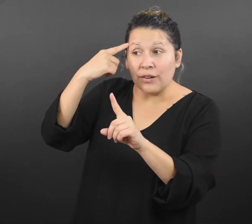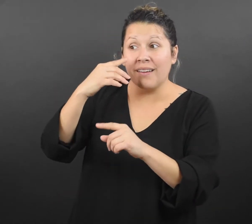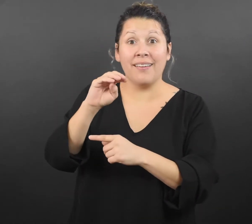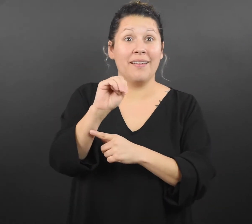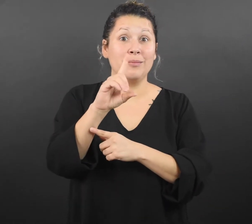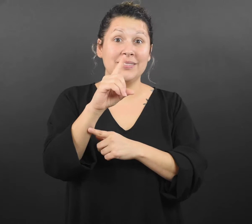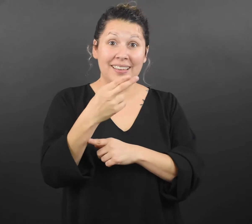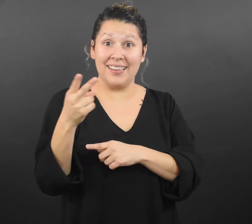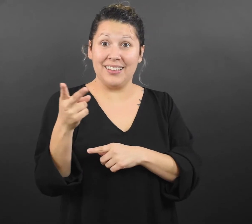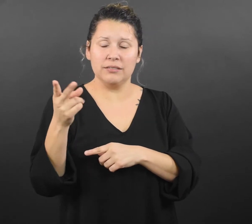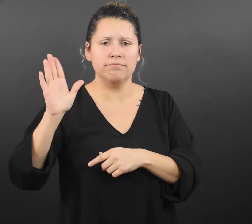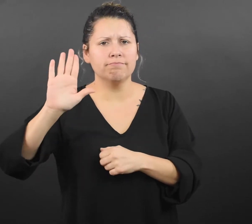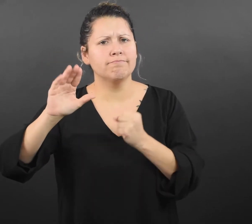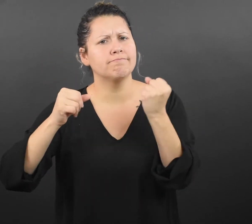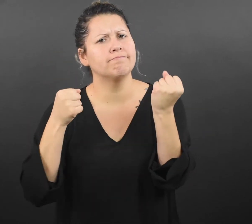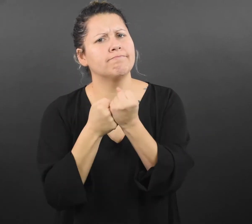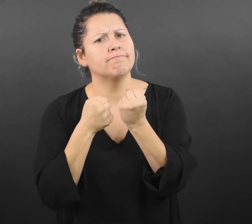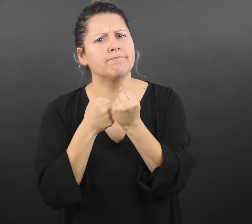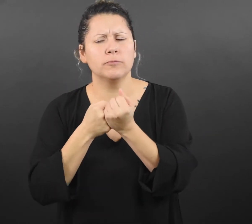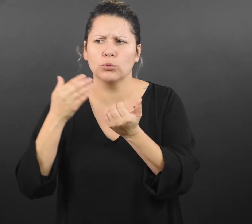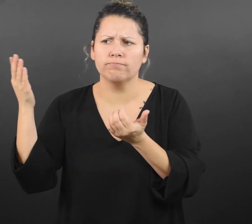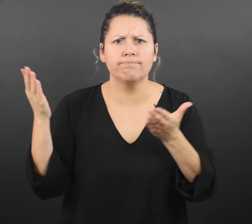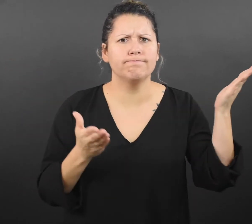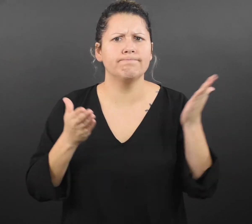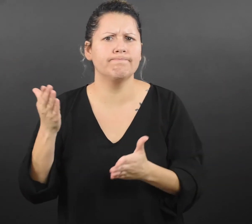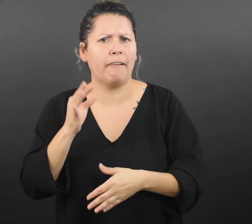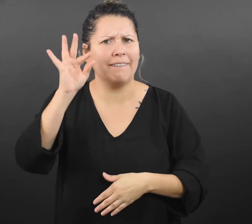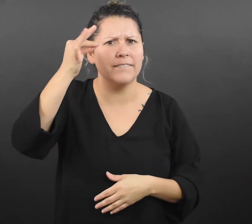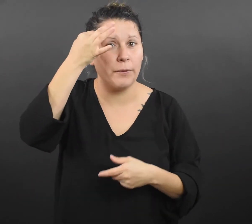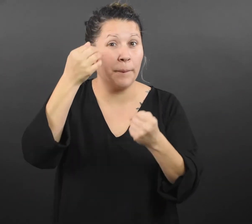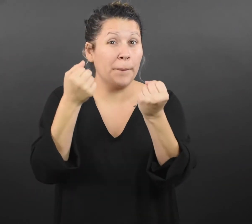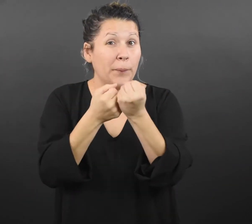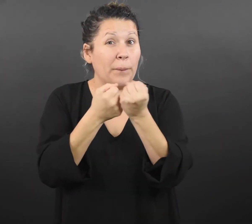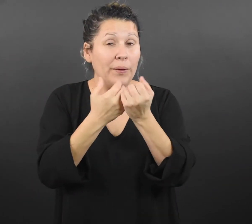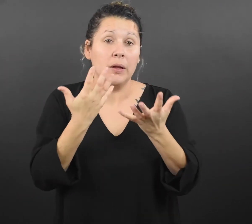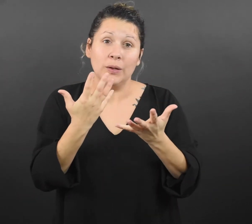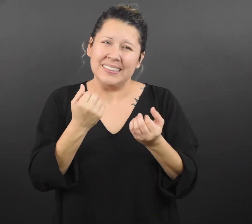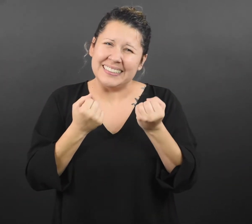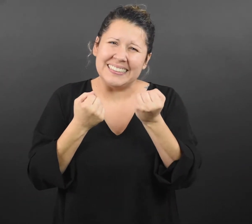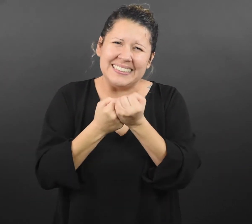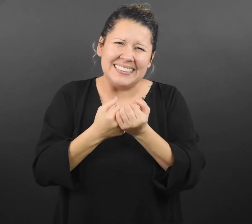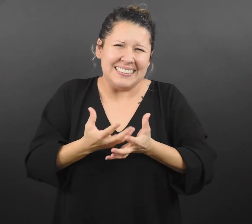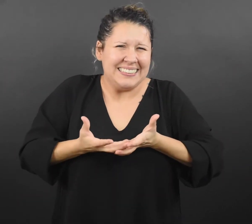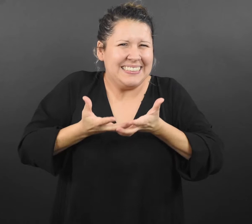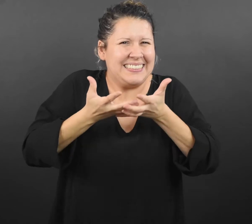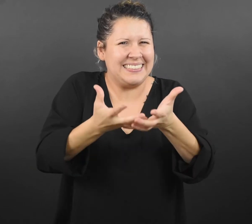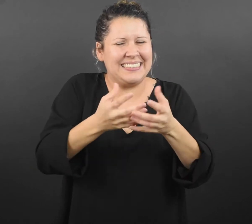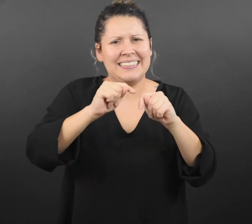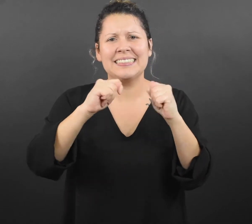and MDH for their advocacy in bringing in federal support to augment our essential healthcare teams,